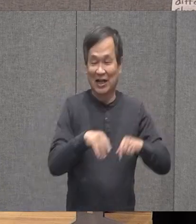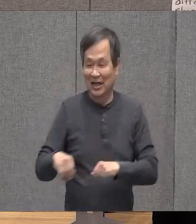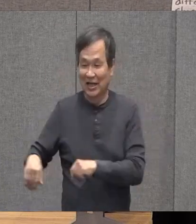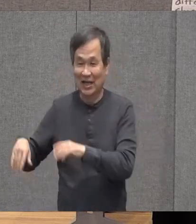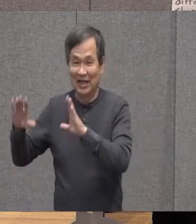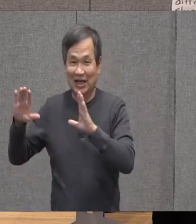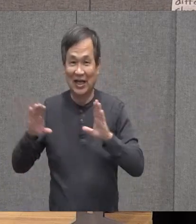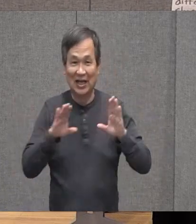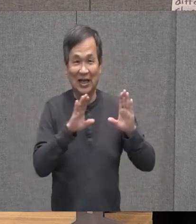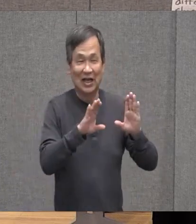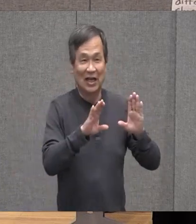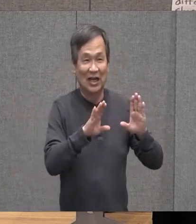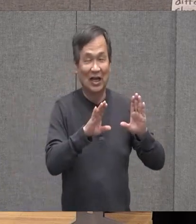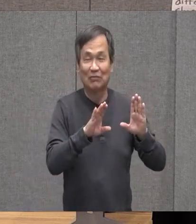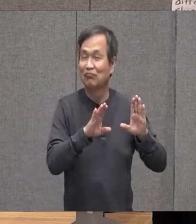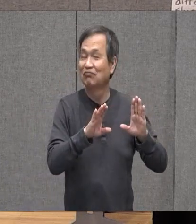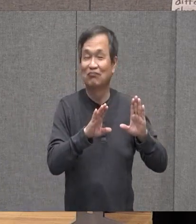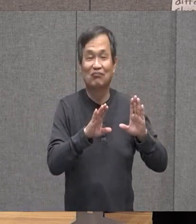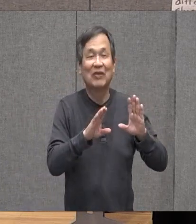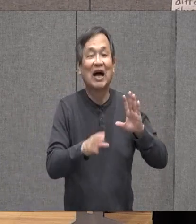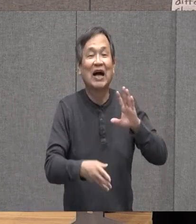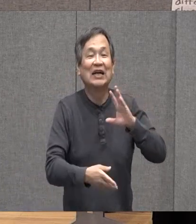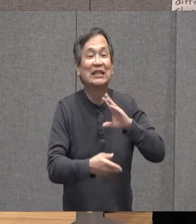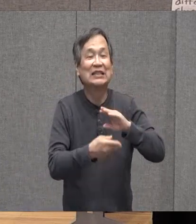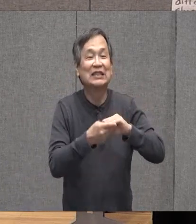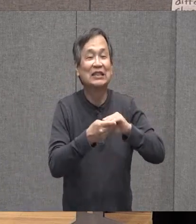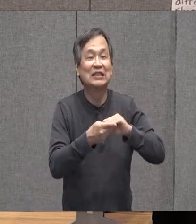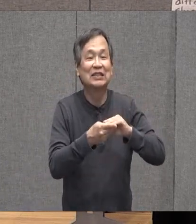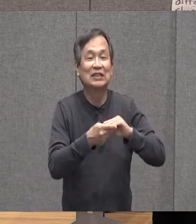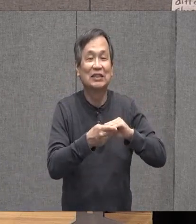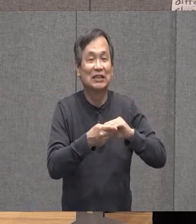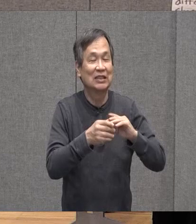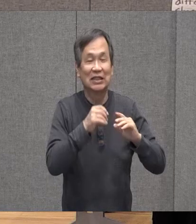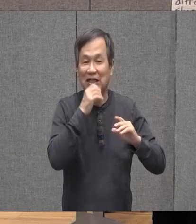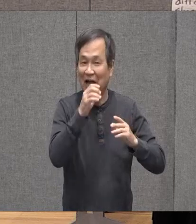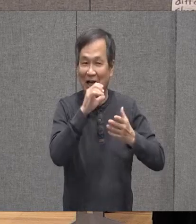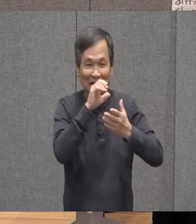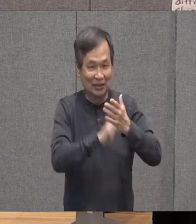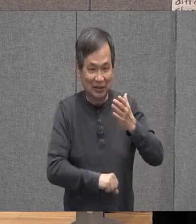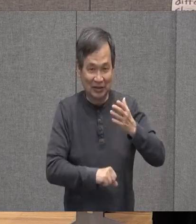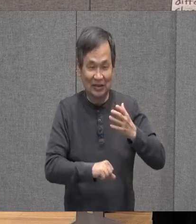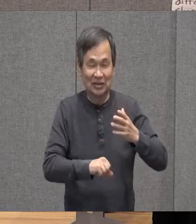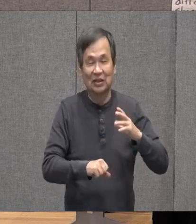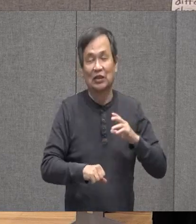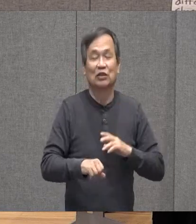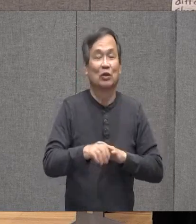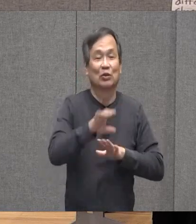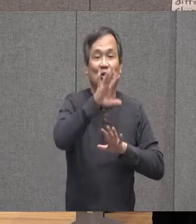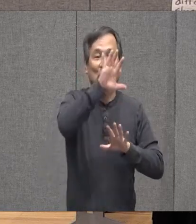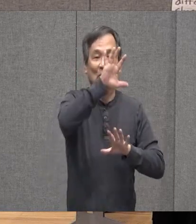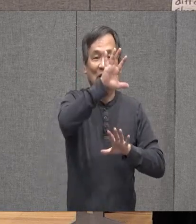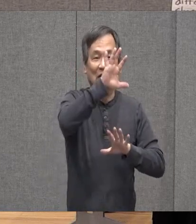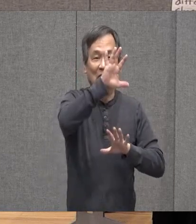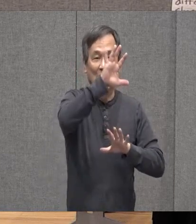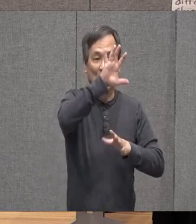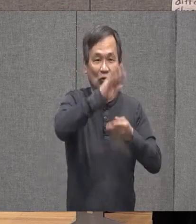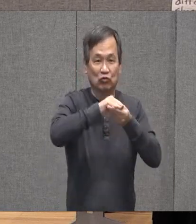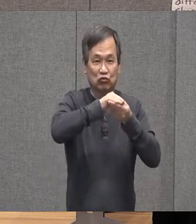We have to do an addition sentence, okay? So in that case, we have to do two cards. We have to quickly add them up,